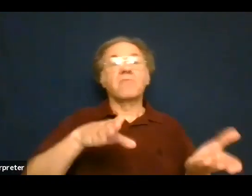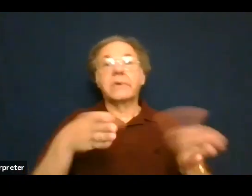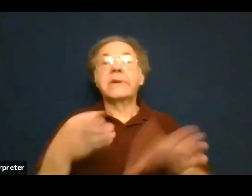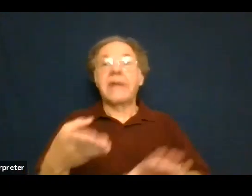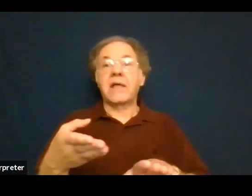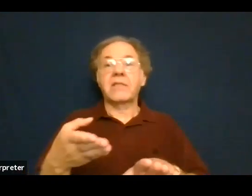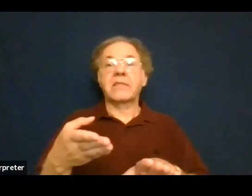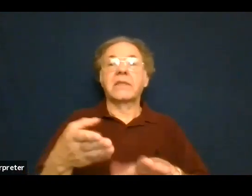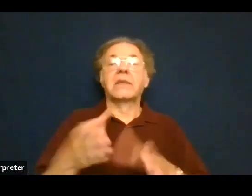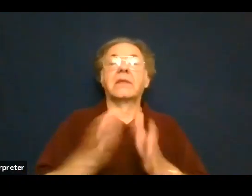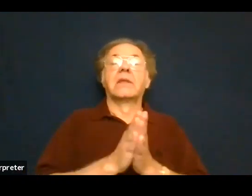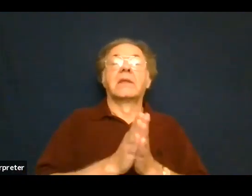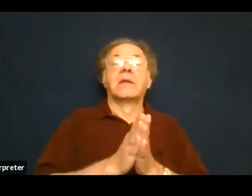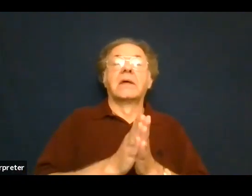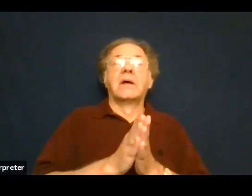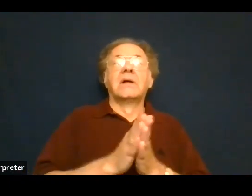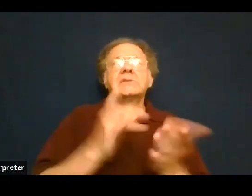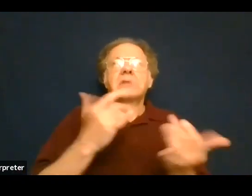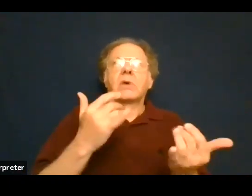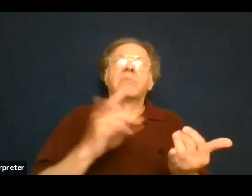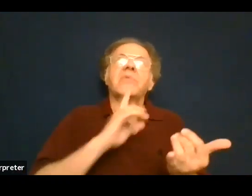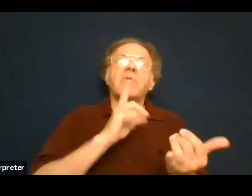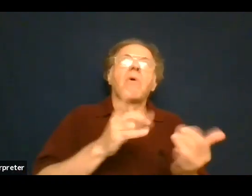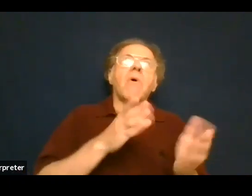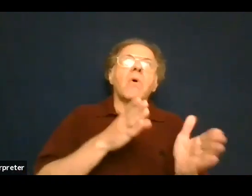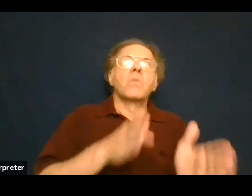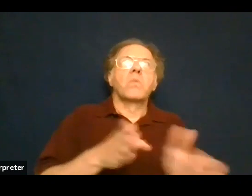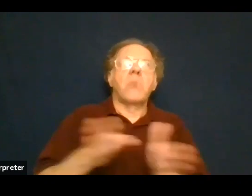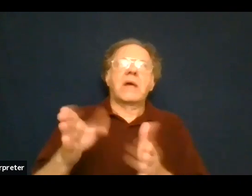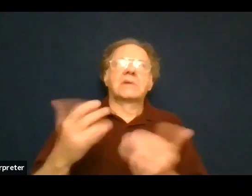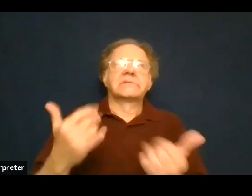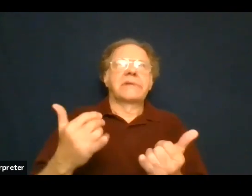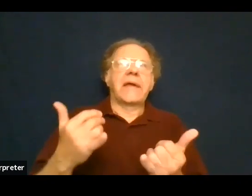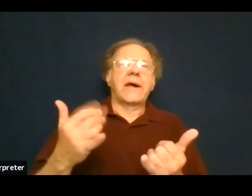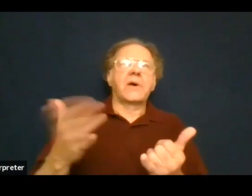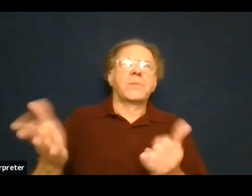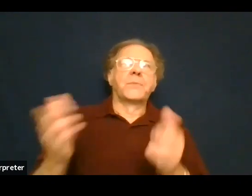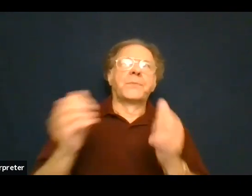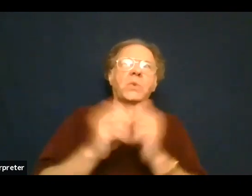So there are mechanisms in place with the FDA and other approval